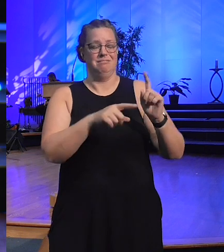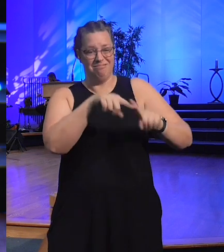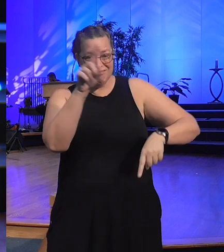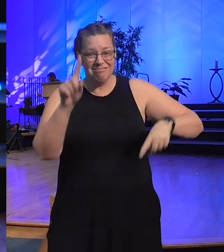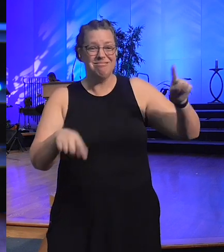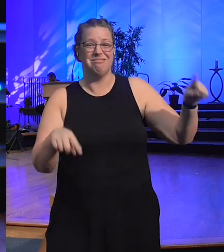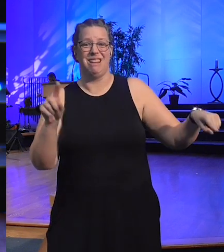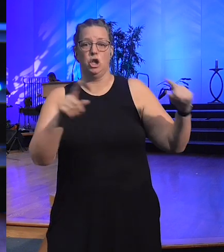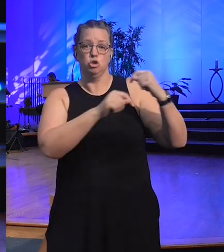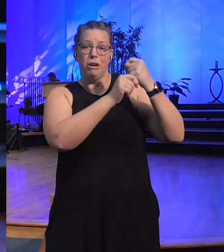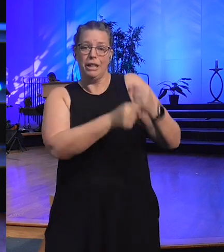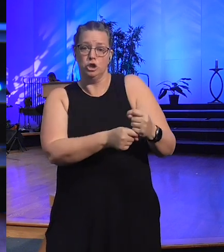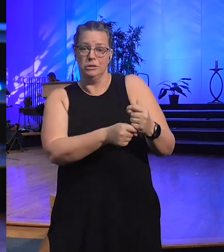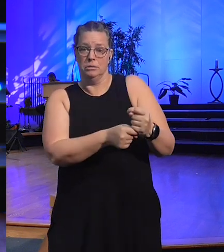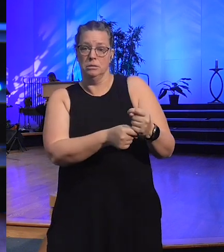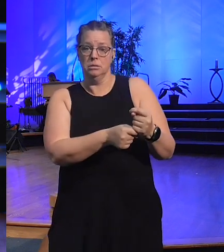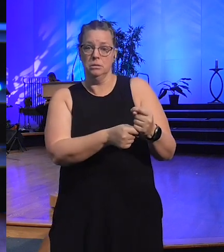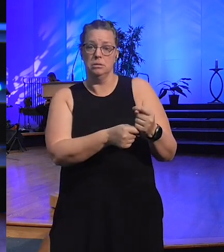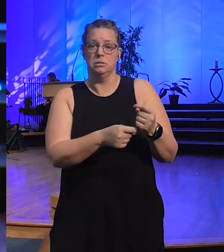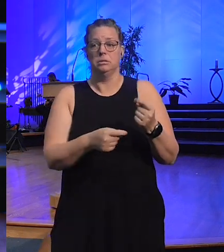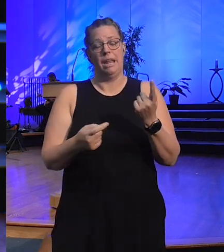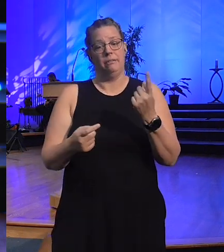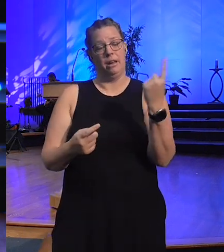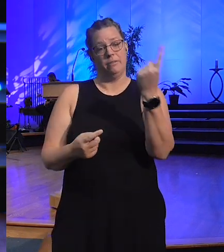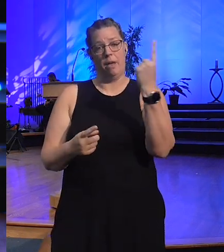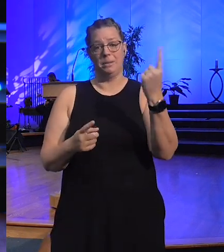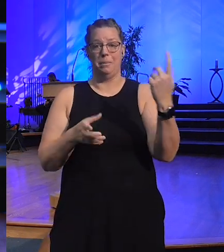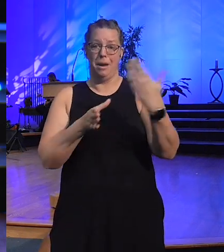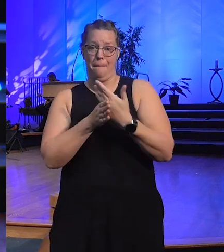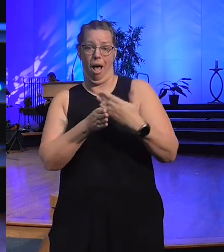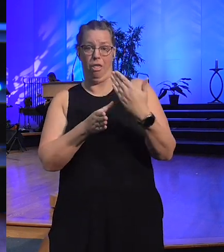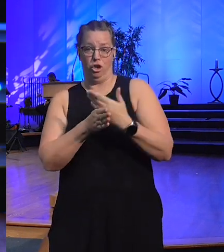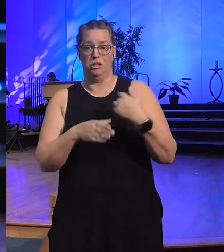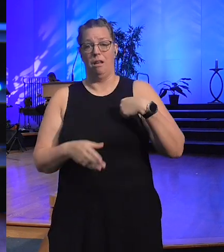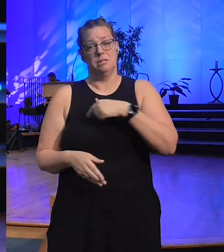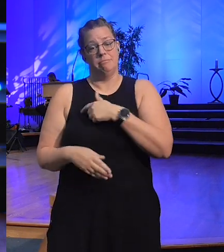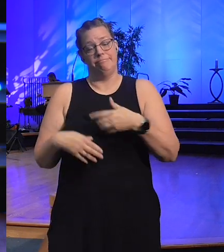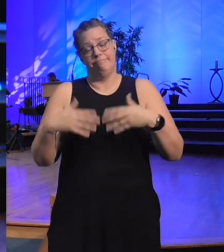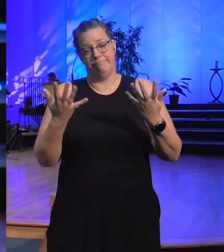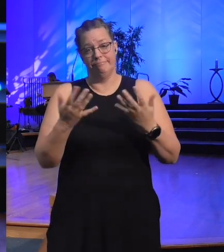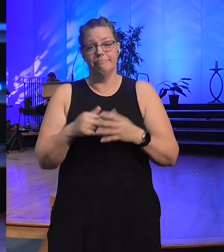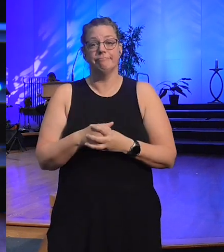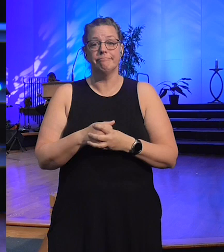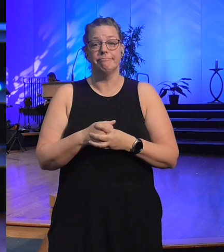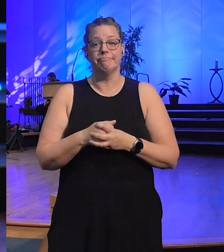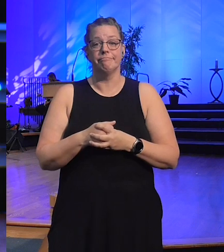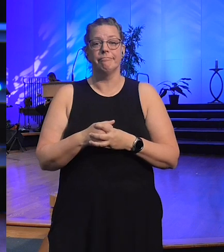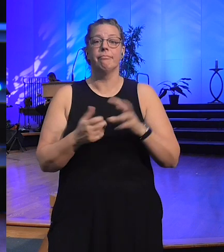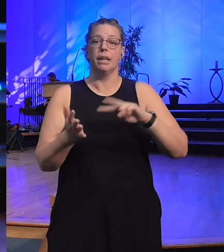even if it comes from someone that bothers us or that we don't like it means that we believe